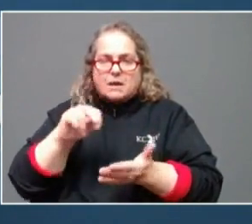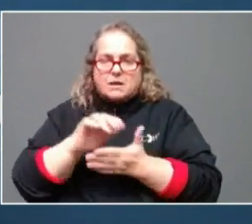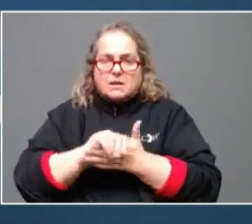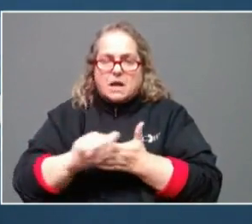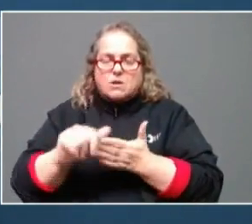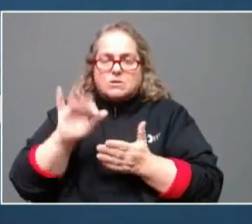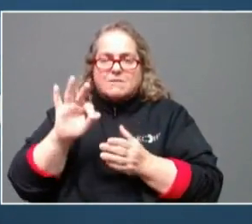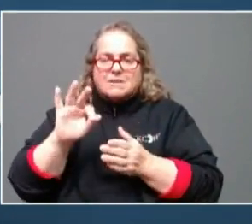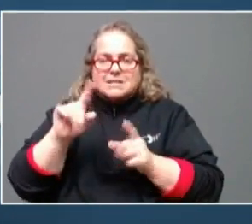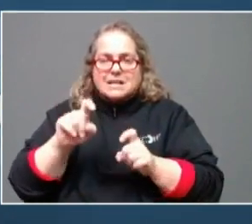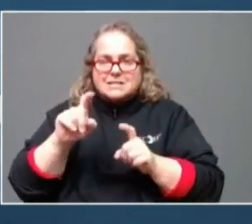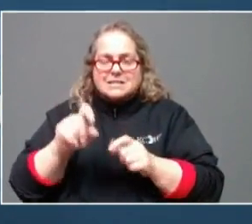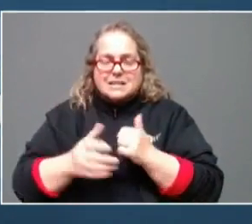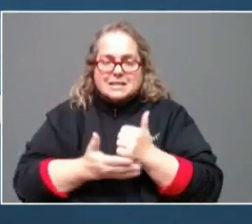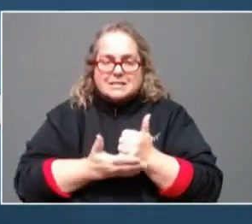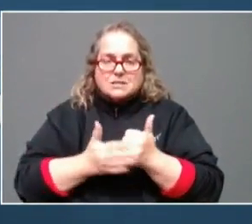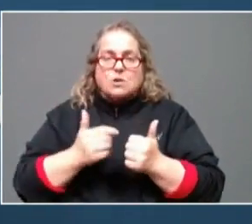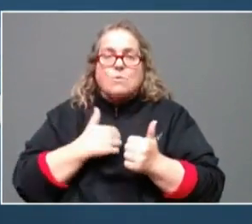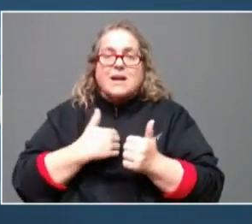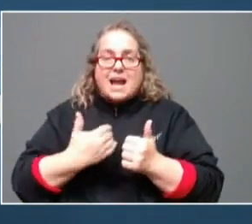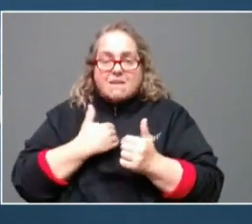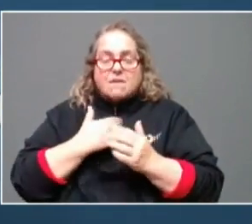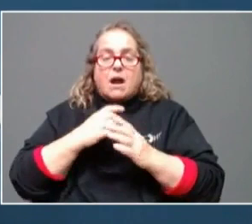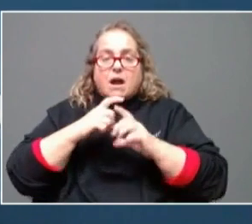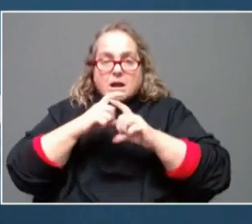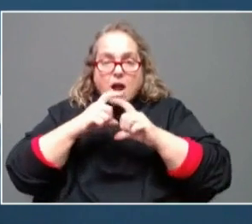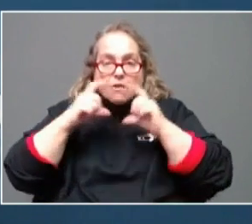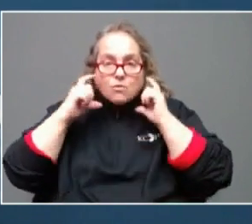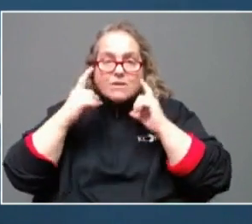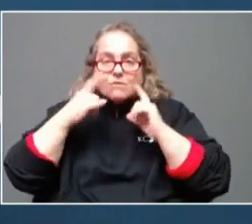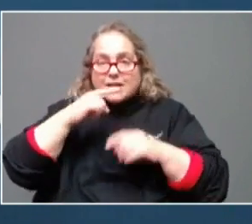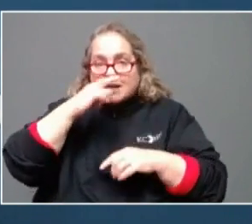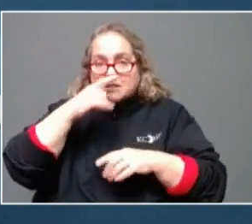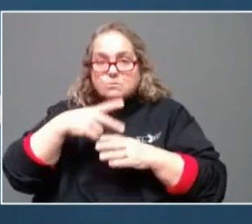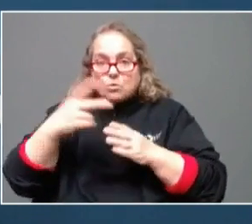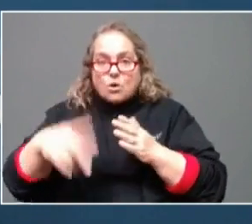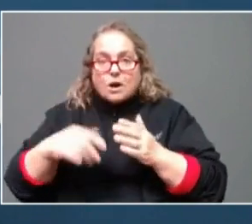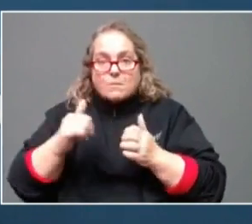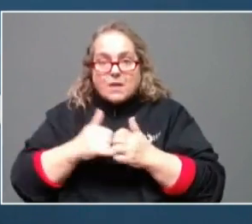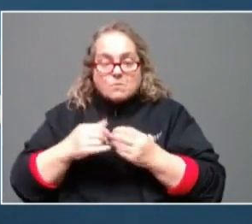the covering for kids program which provides surgical or close to surgical